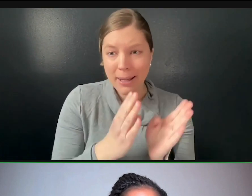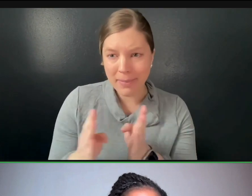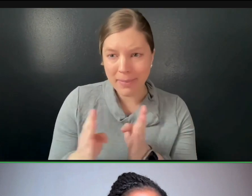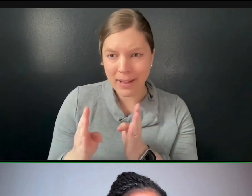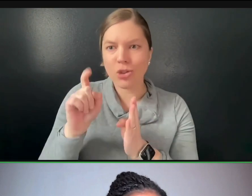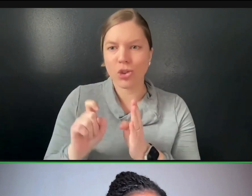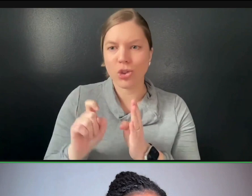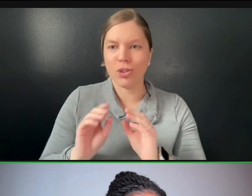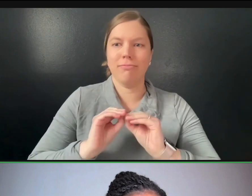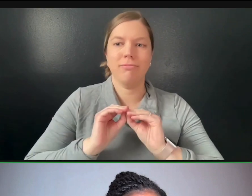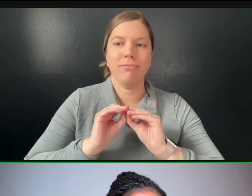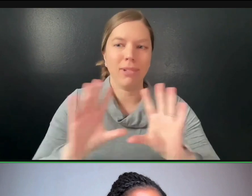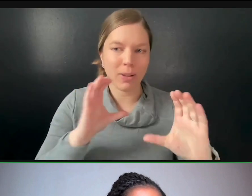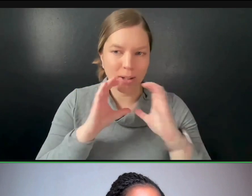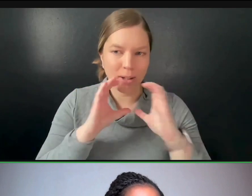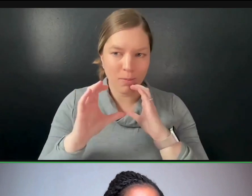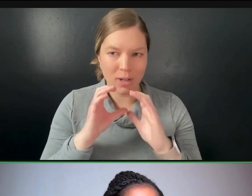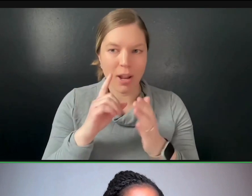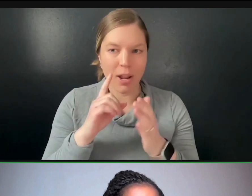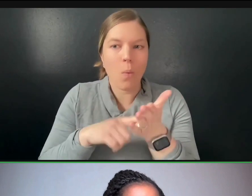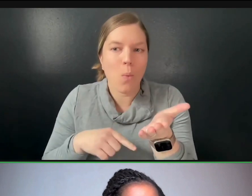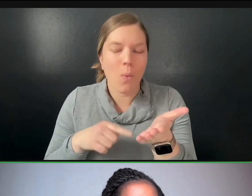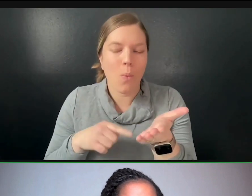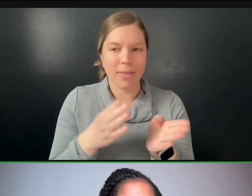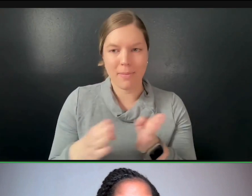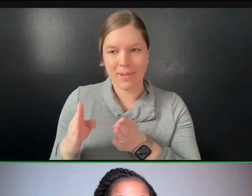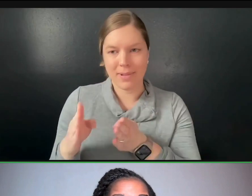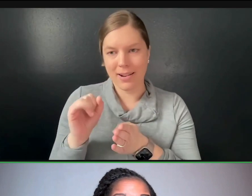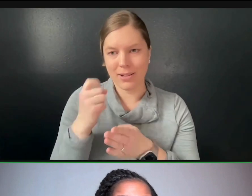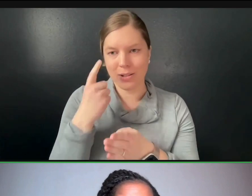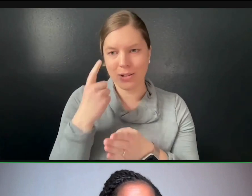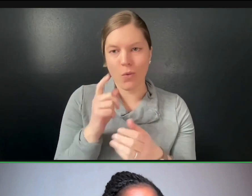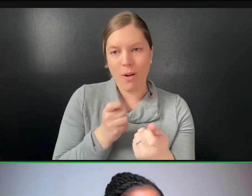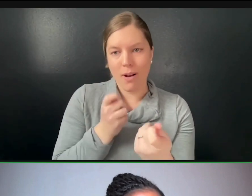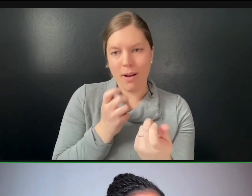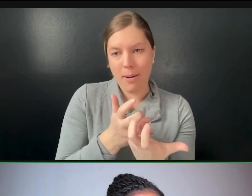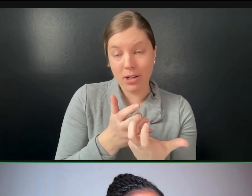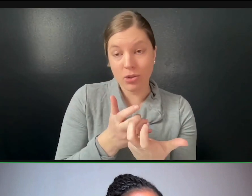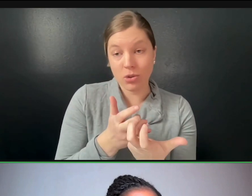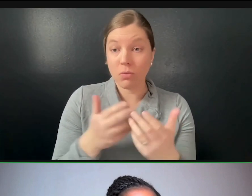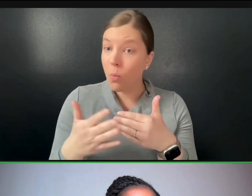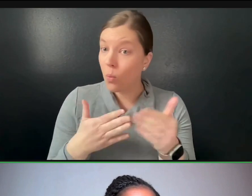Next, we do have marketing. That plan should be put out in advance